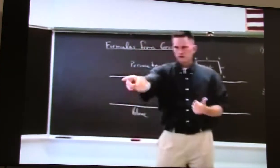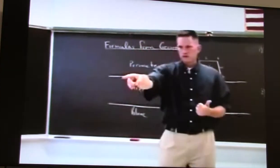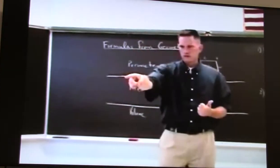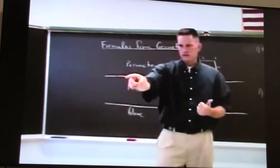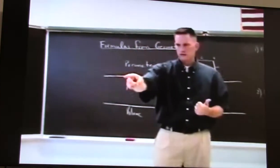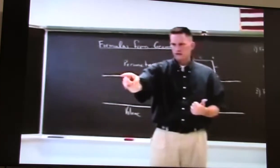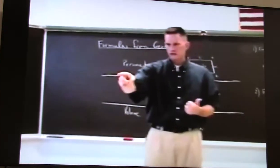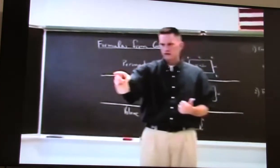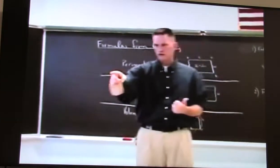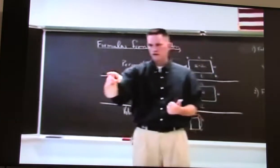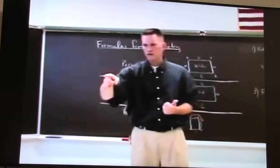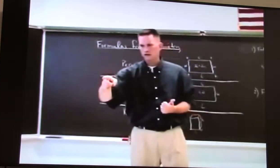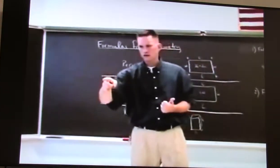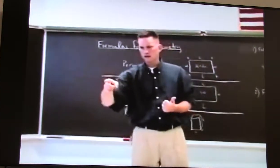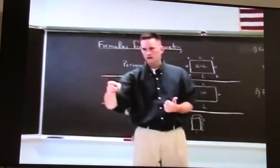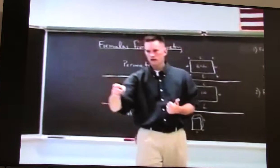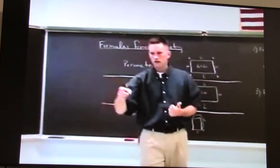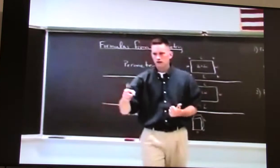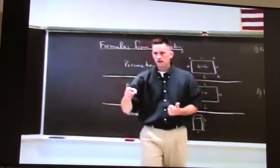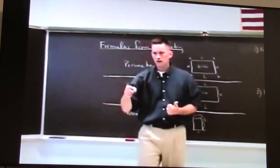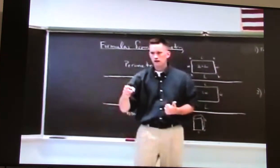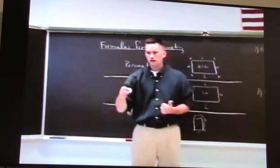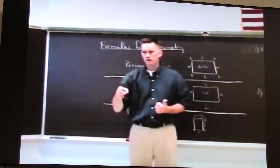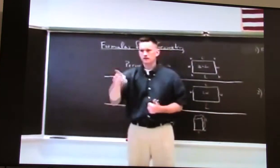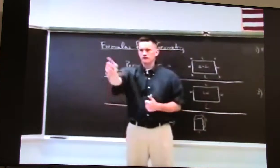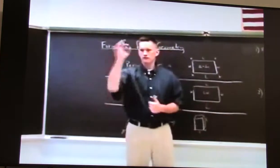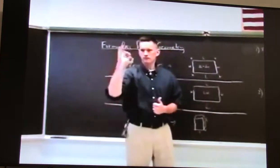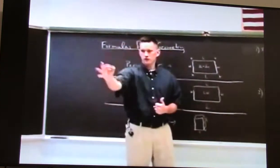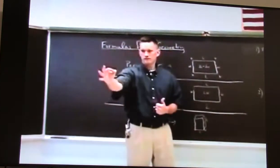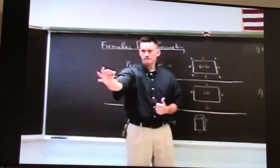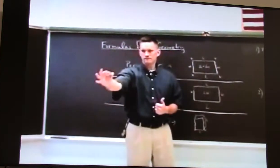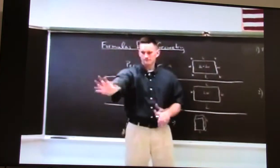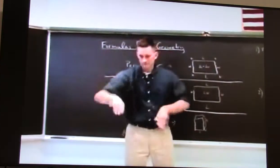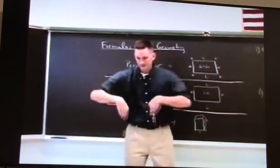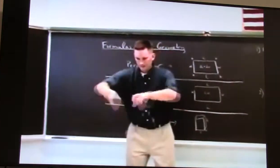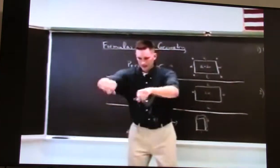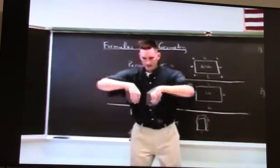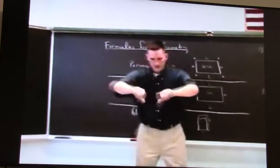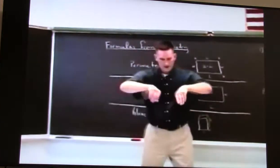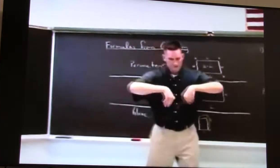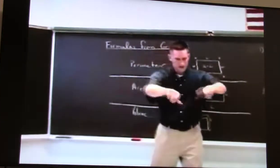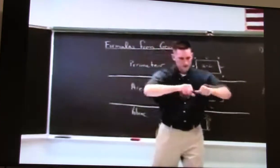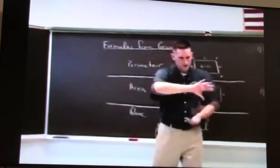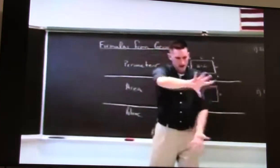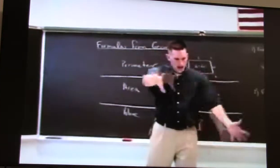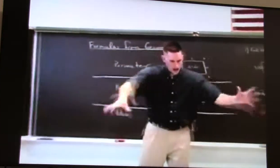so this carpet, anything else?